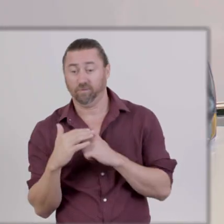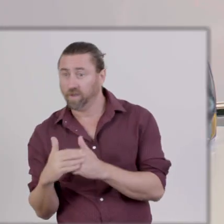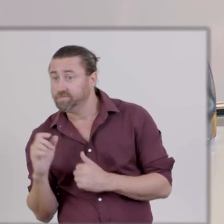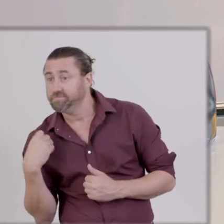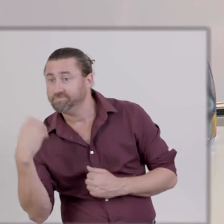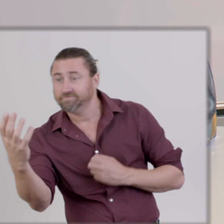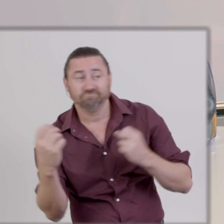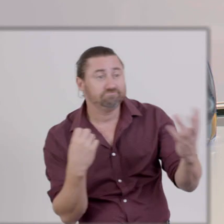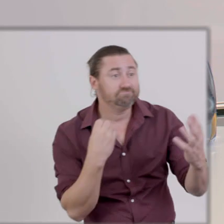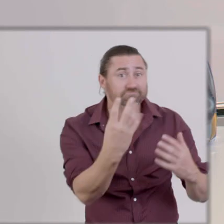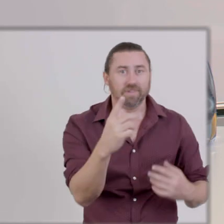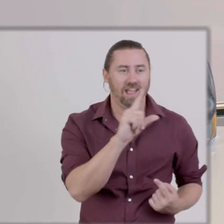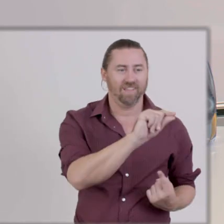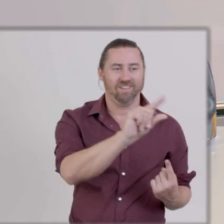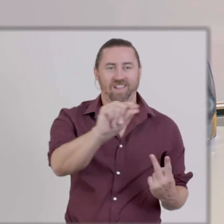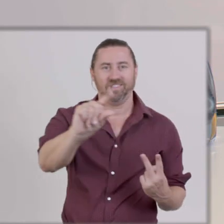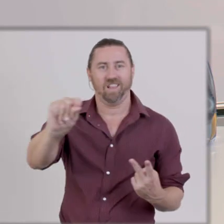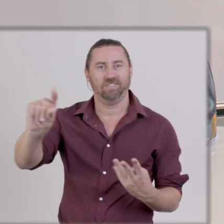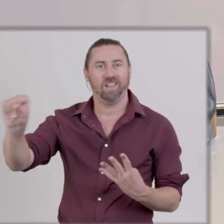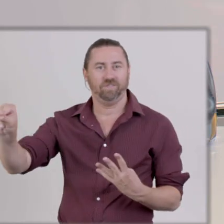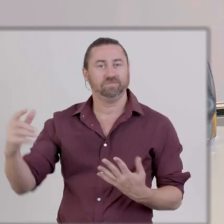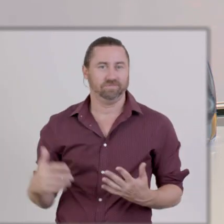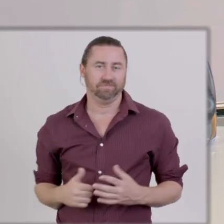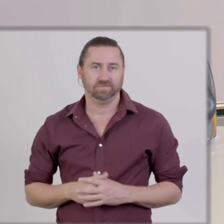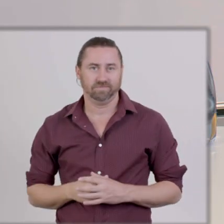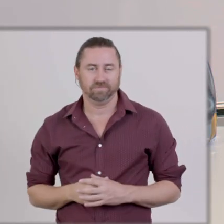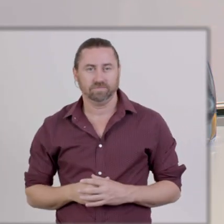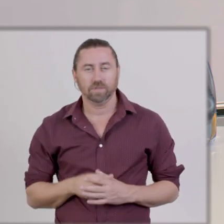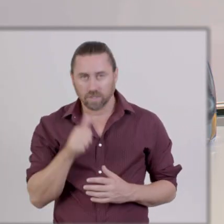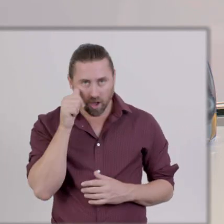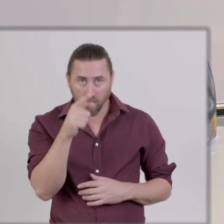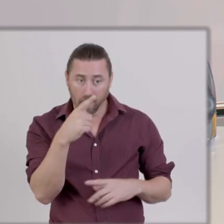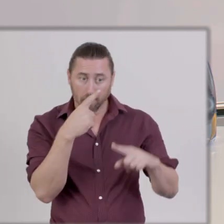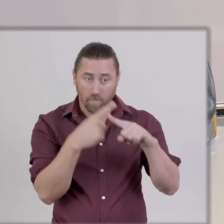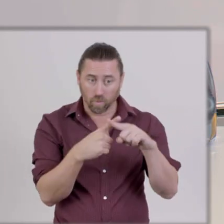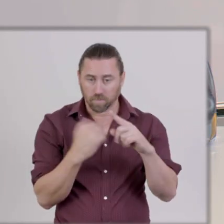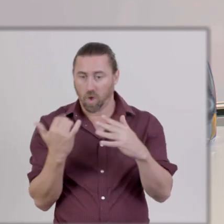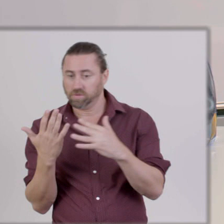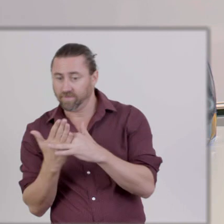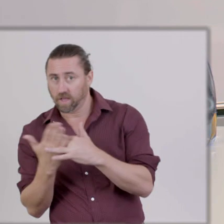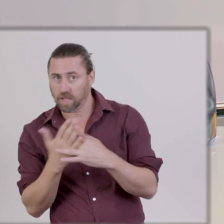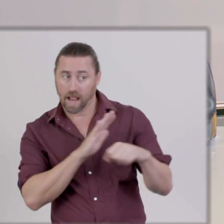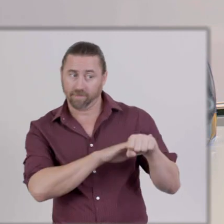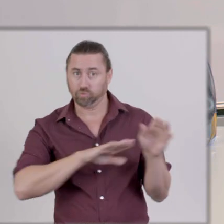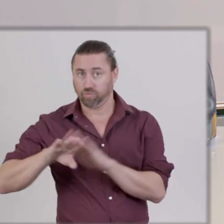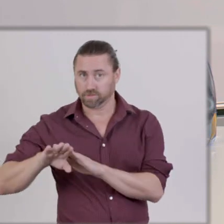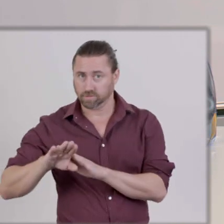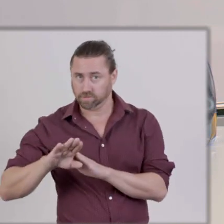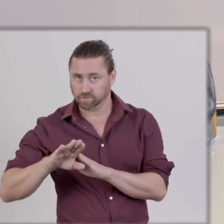Each friend received 11 cards. Remember that you complete multiplication and division from left to right,